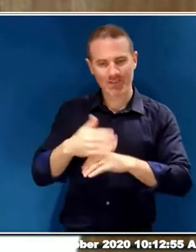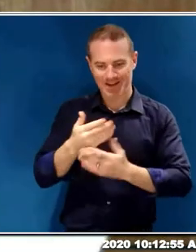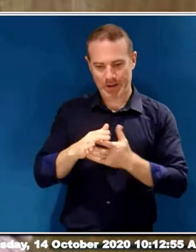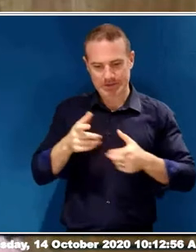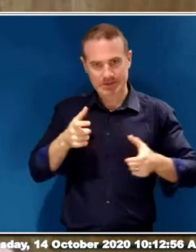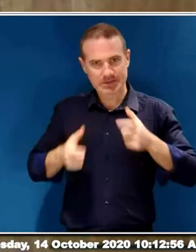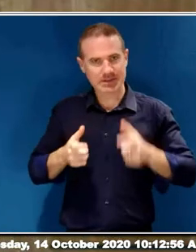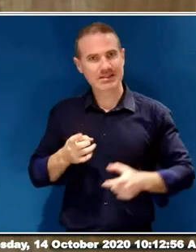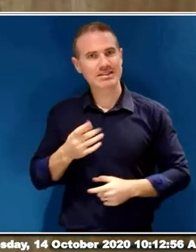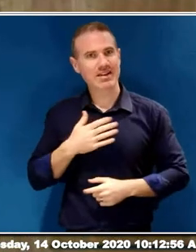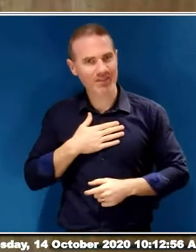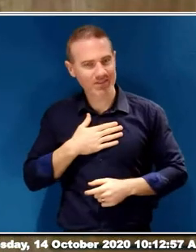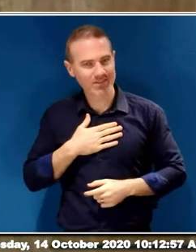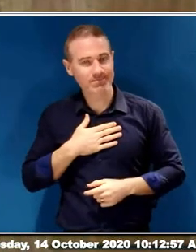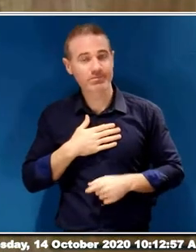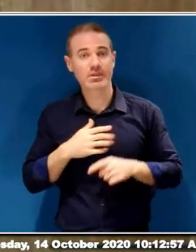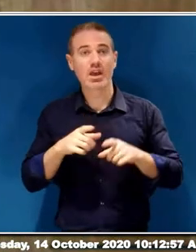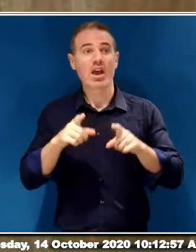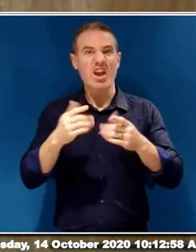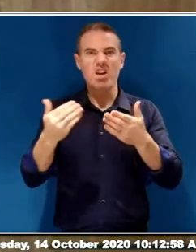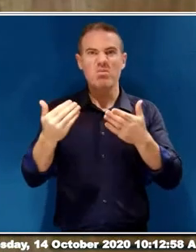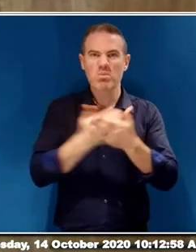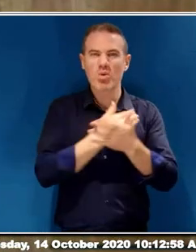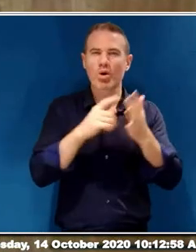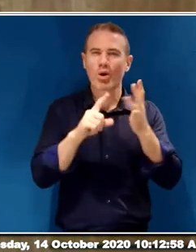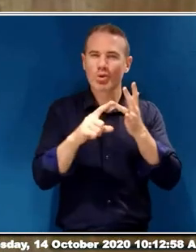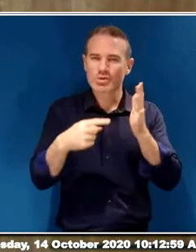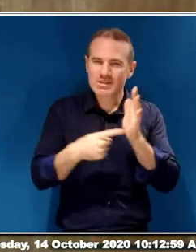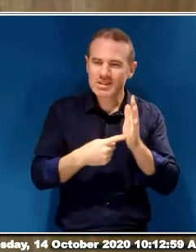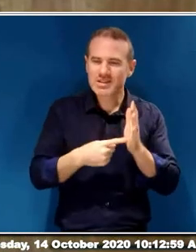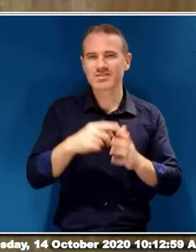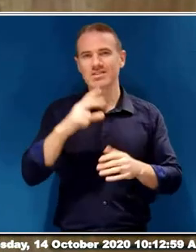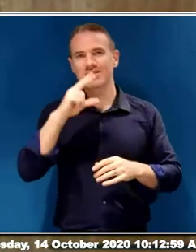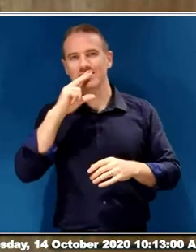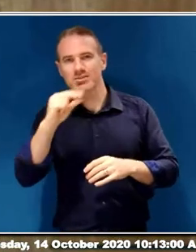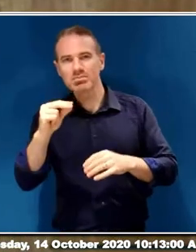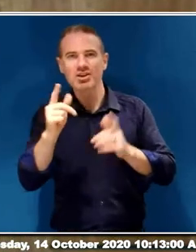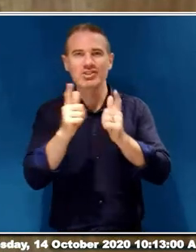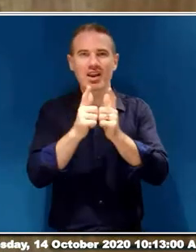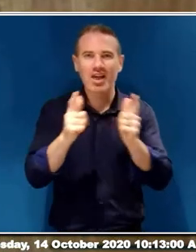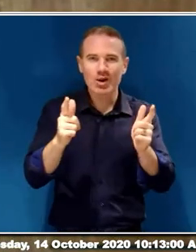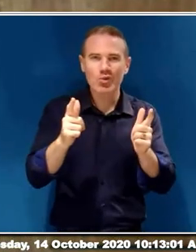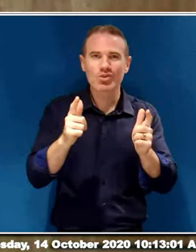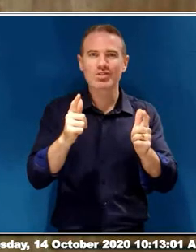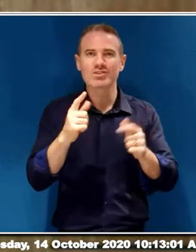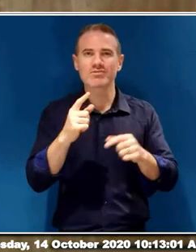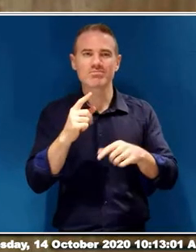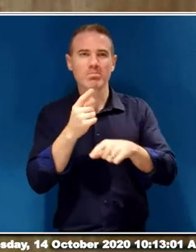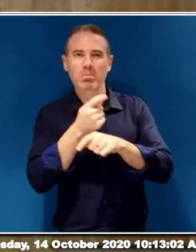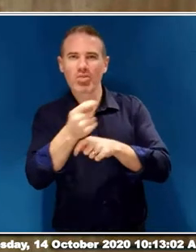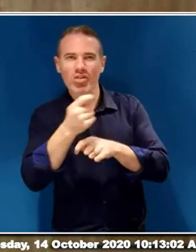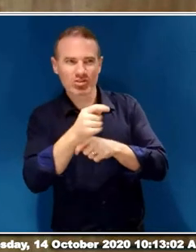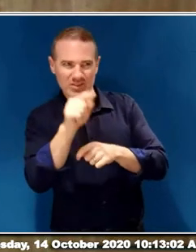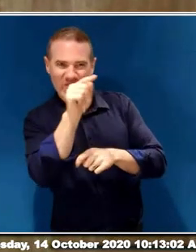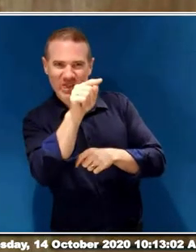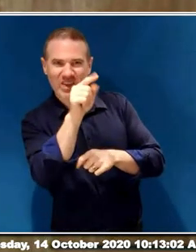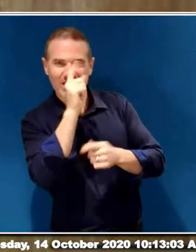occupational therapy and speech language pathology, as a --- sort of like an allied team, I guess.